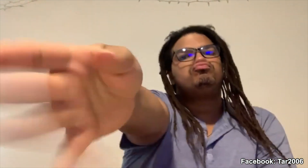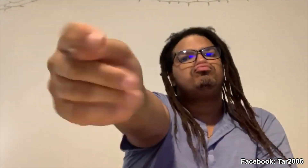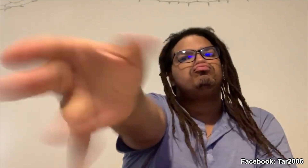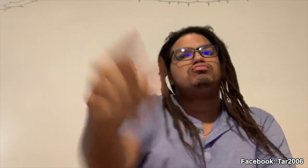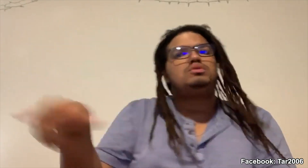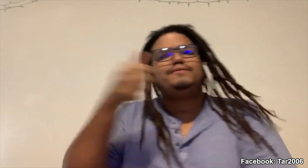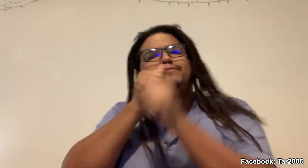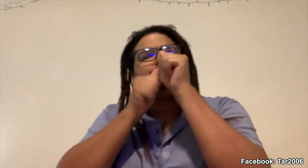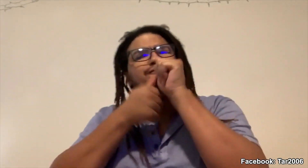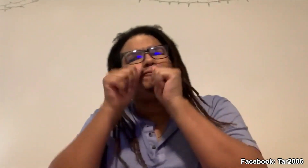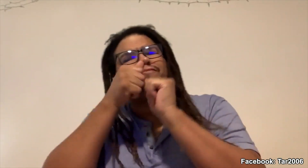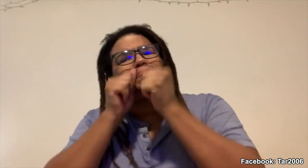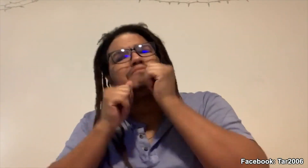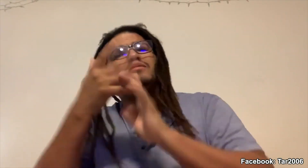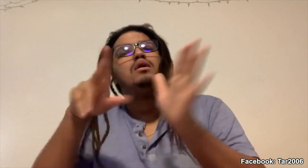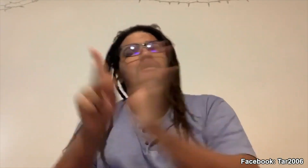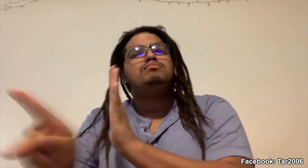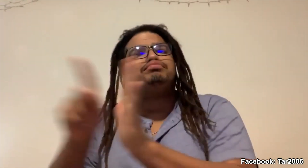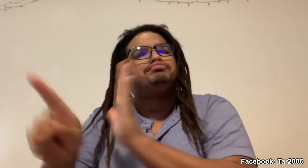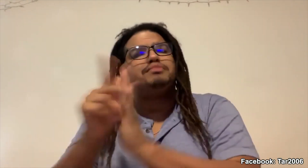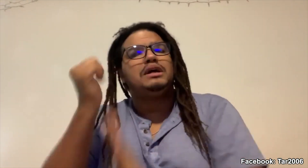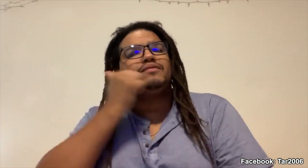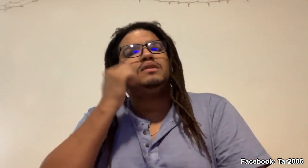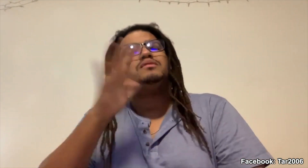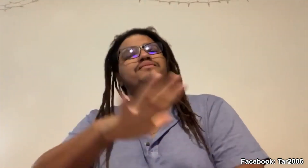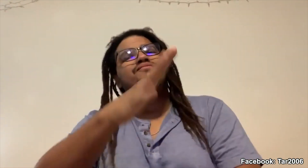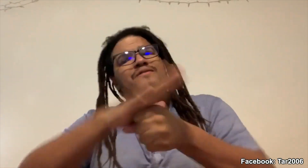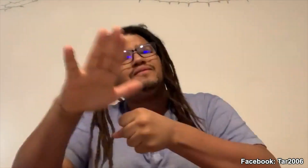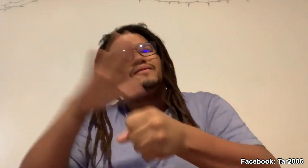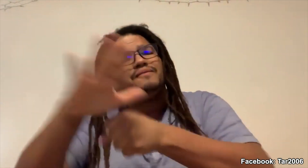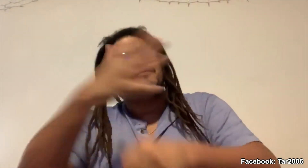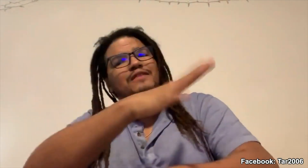Black people are suffering and police brutality happens everyday.